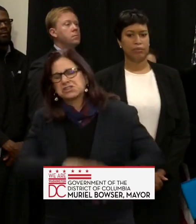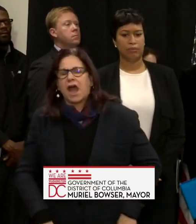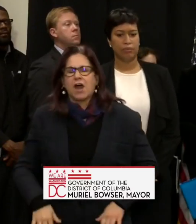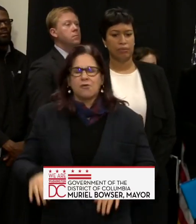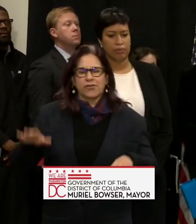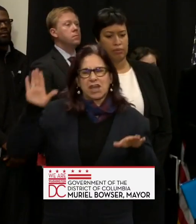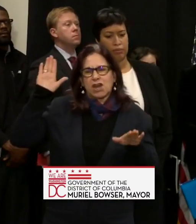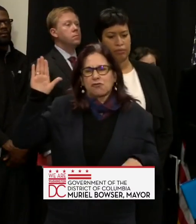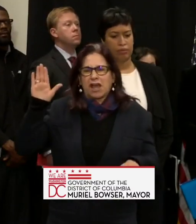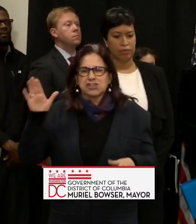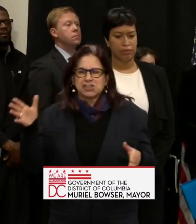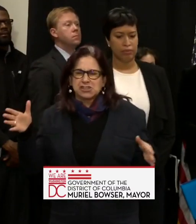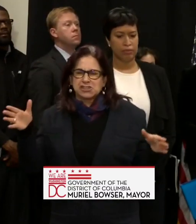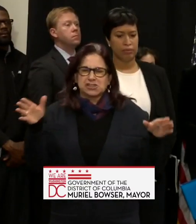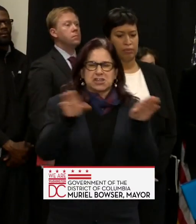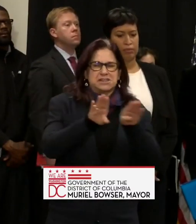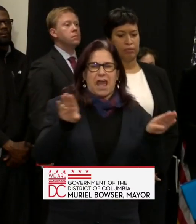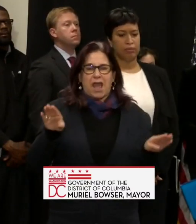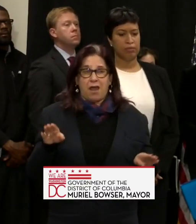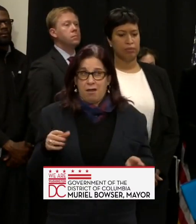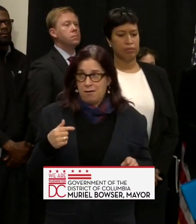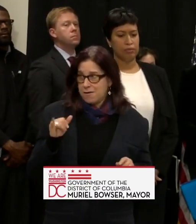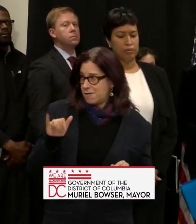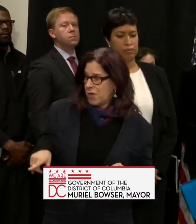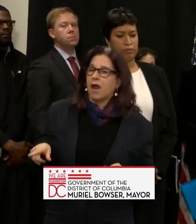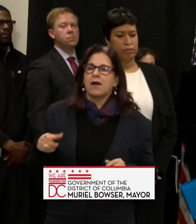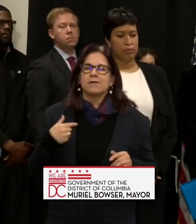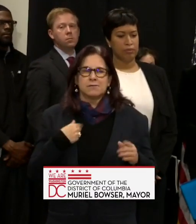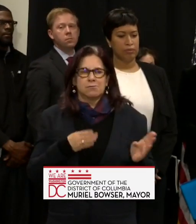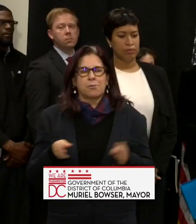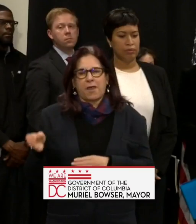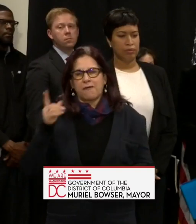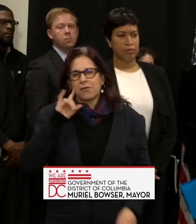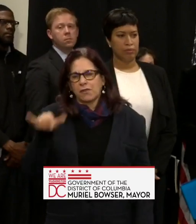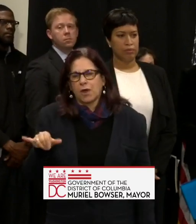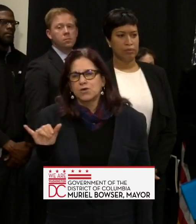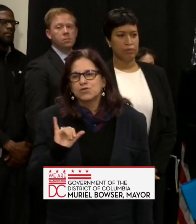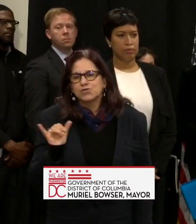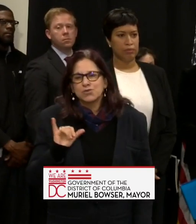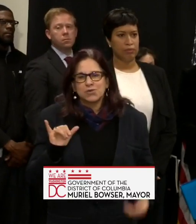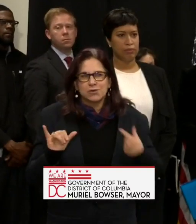PREPARED FOR. AS YOU KNOW, WE'VE EXPERIENCED THAT TYPE OF THING BEFORE IN THE CITY AND WE WILL BE ABLE TO